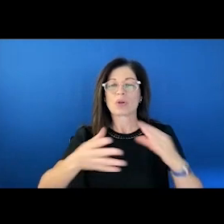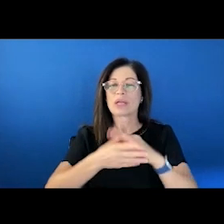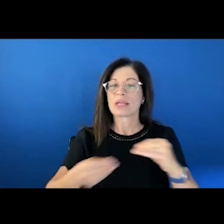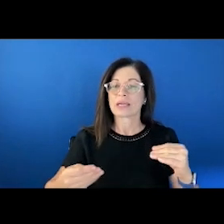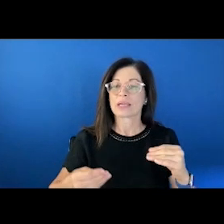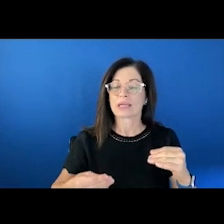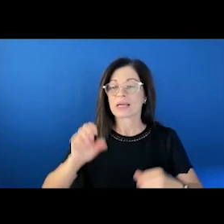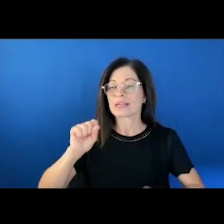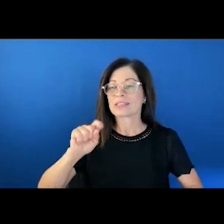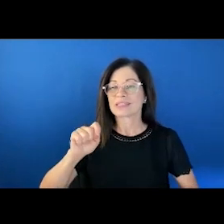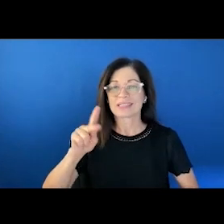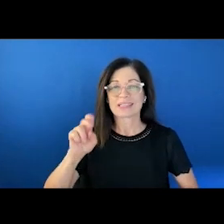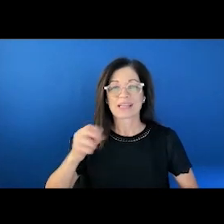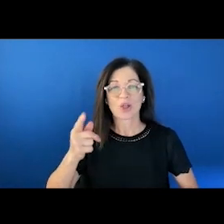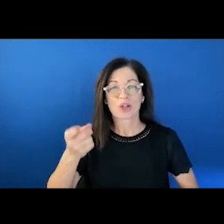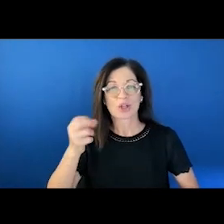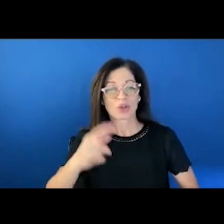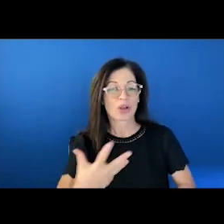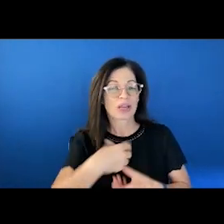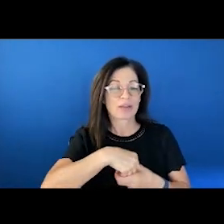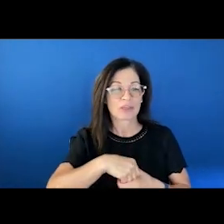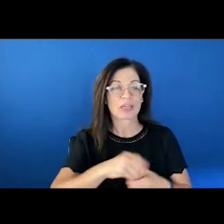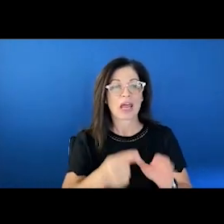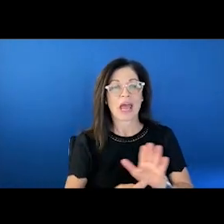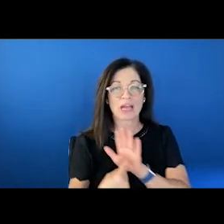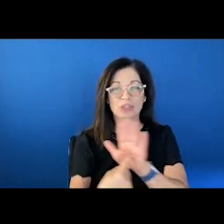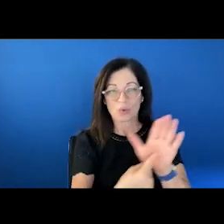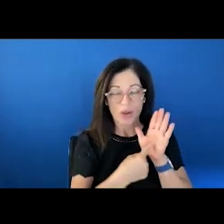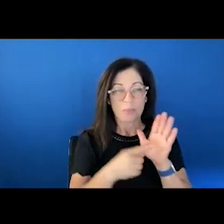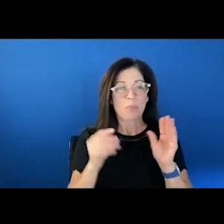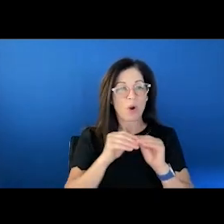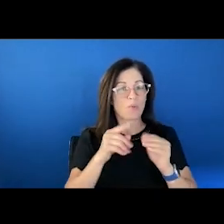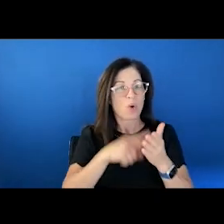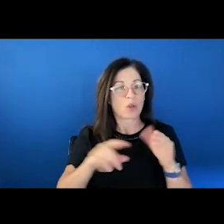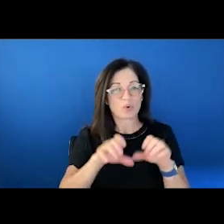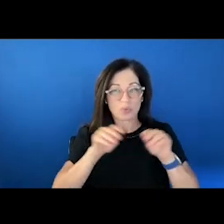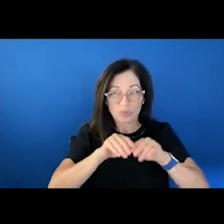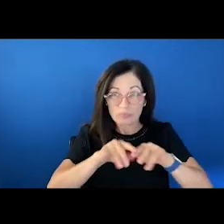stakeholder engagement and scaling your project’s reach. The more you update and